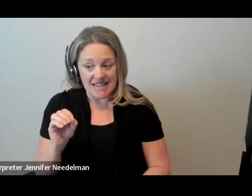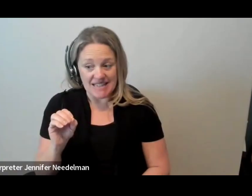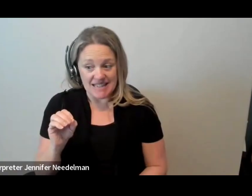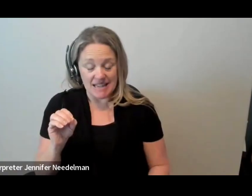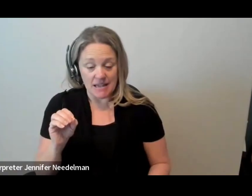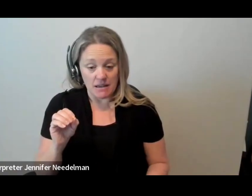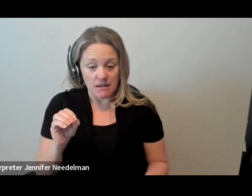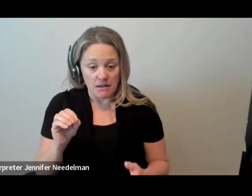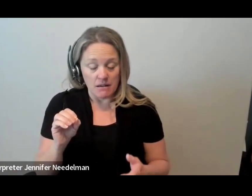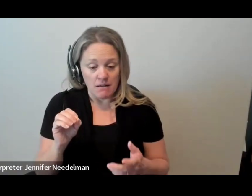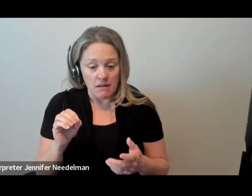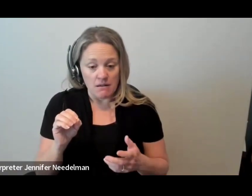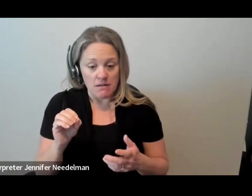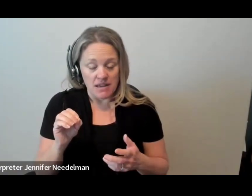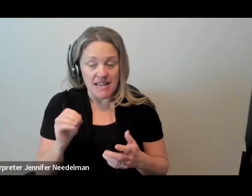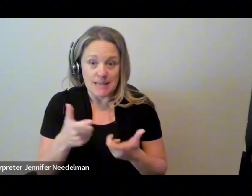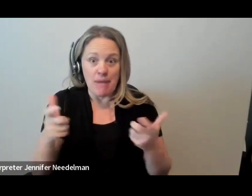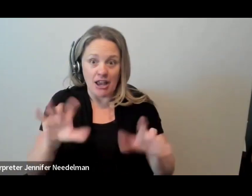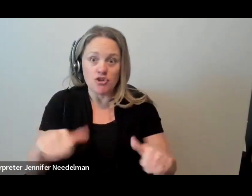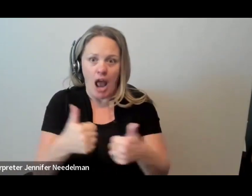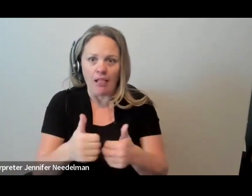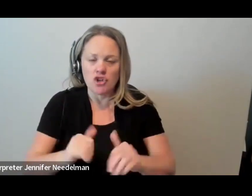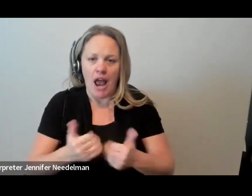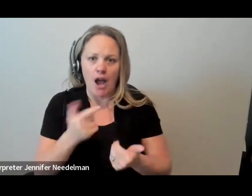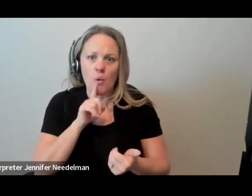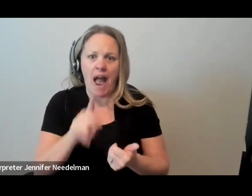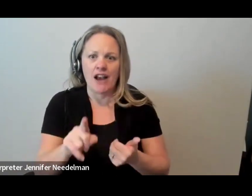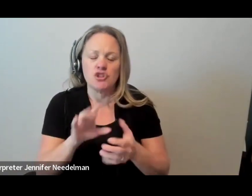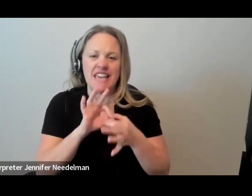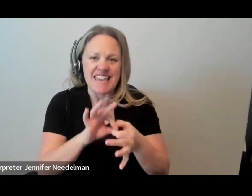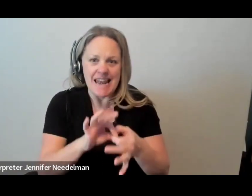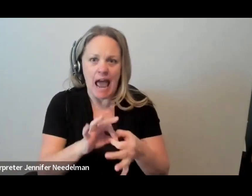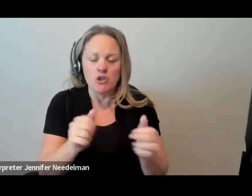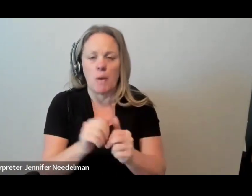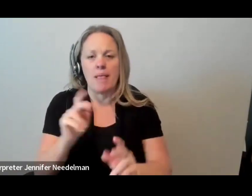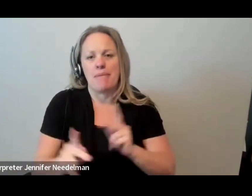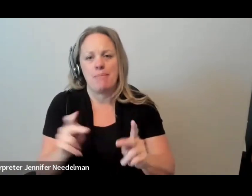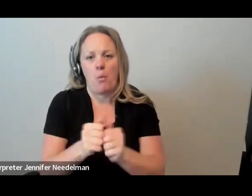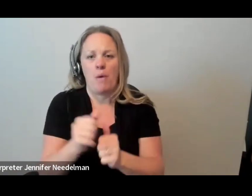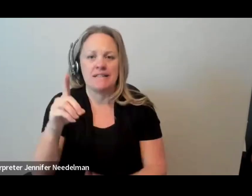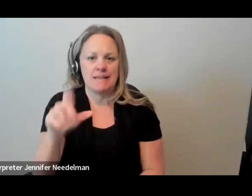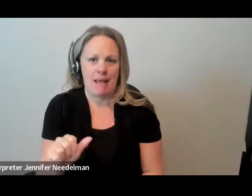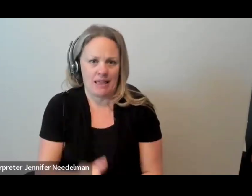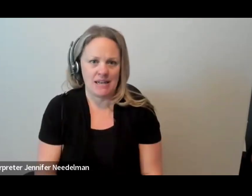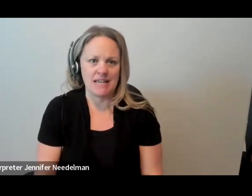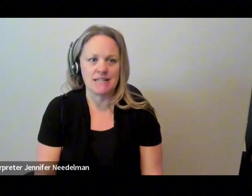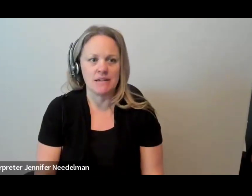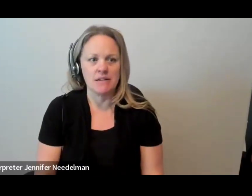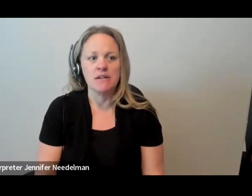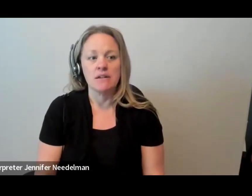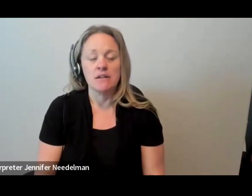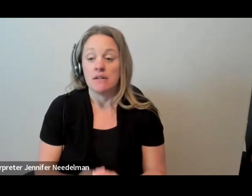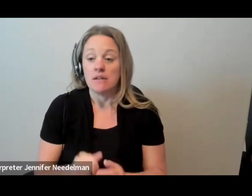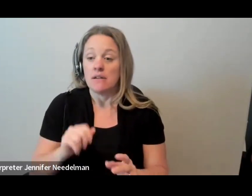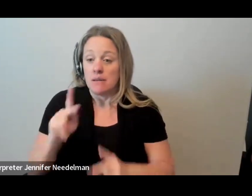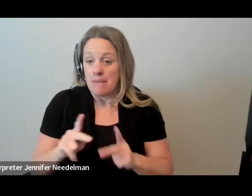how are you actually connecting with people with disabilities? And on one end people with disabilities need